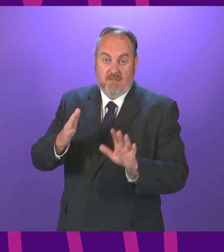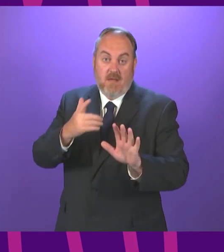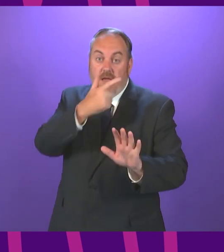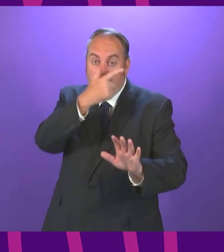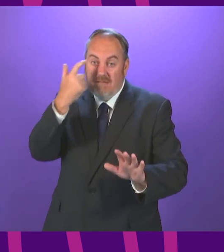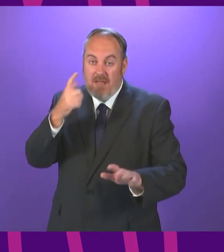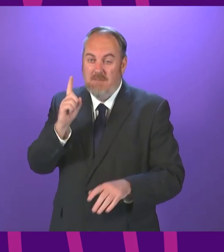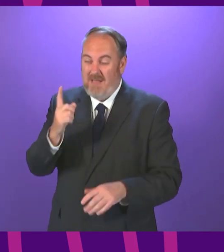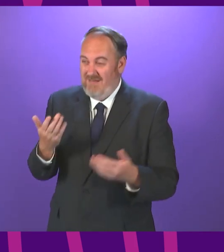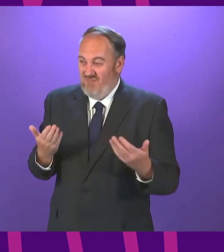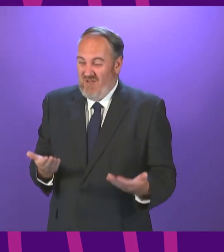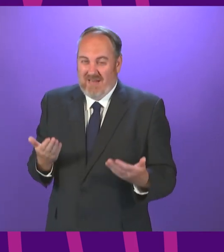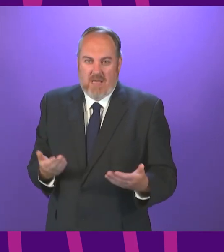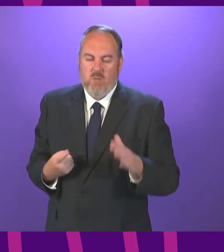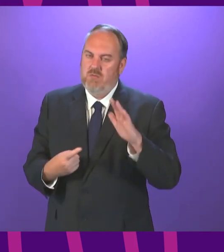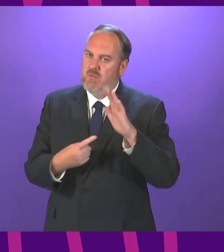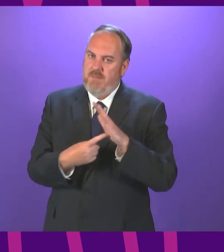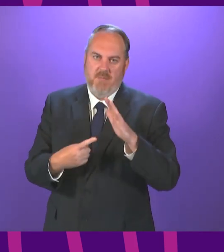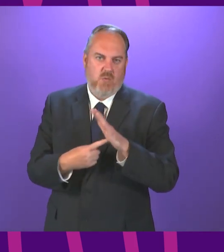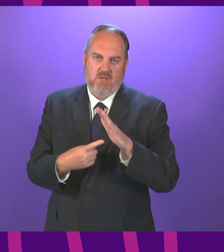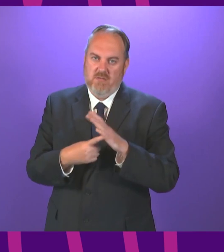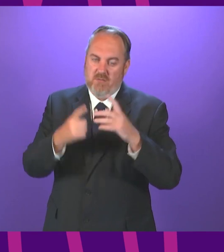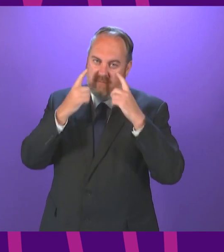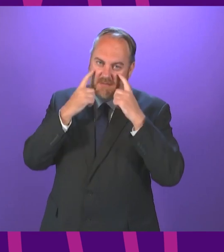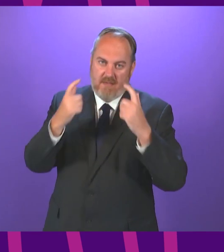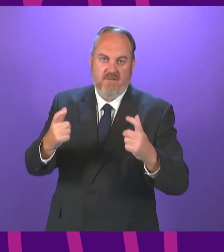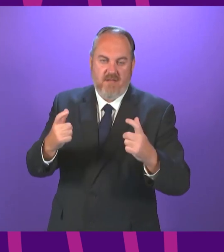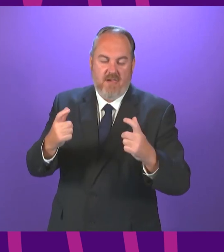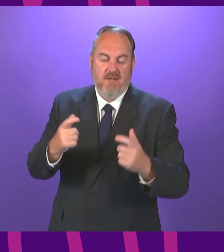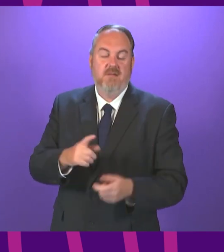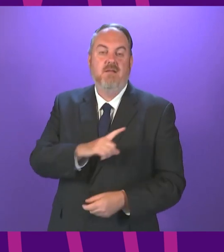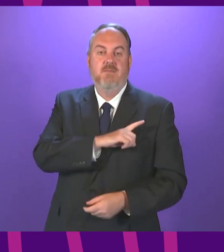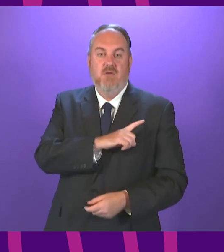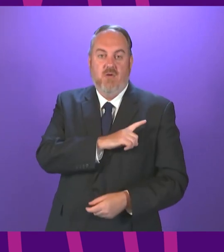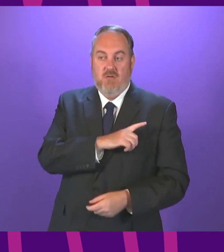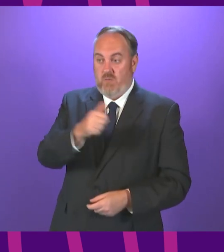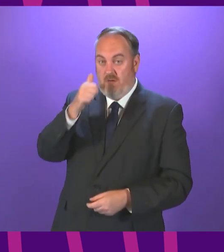critical juncture we are at right now—in common, increasingly, with other countries across the UK